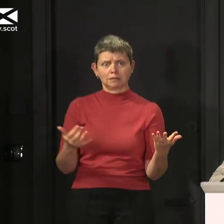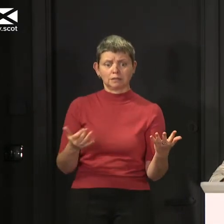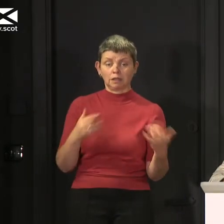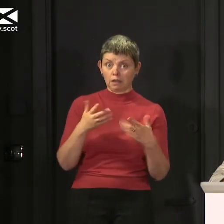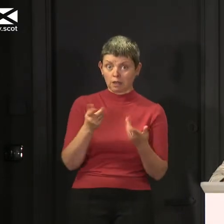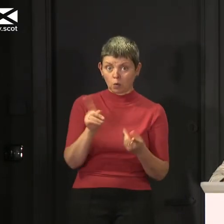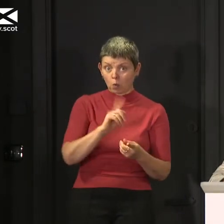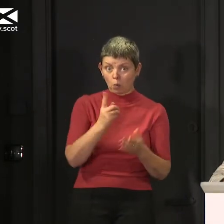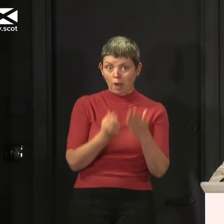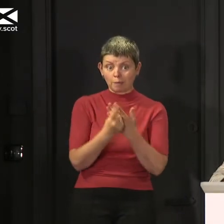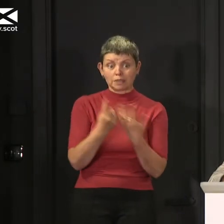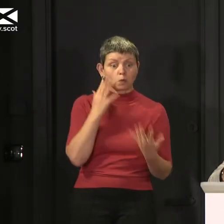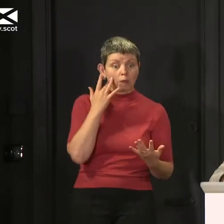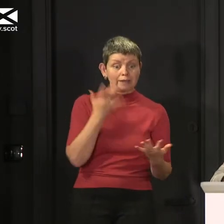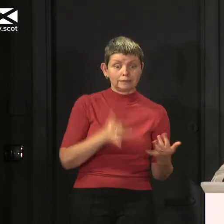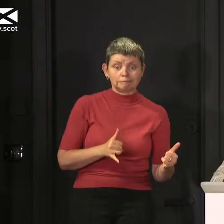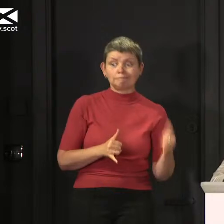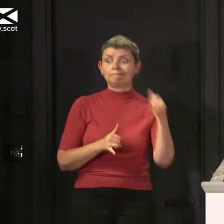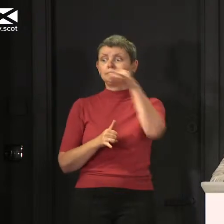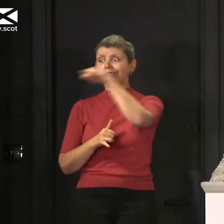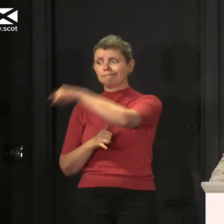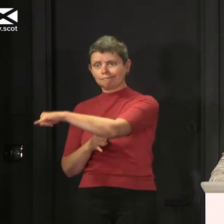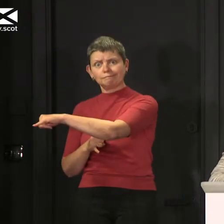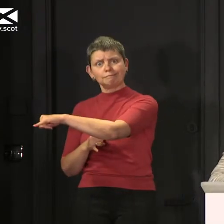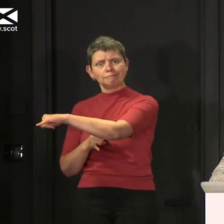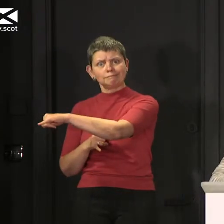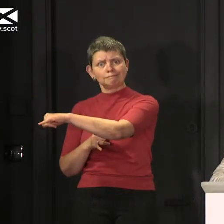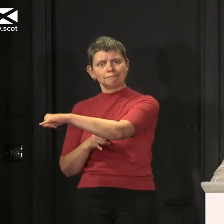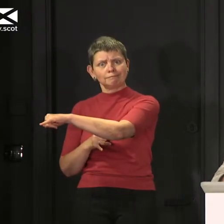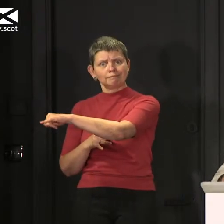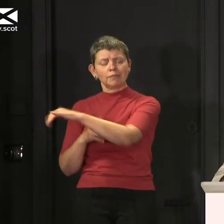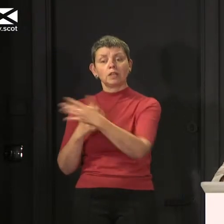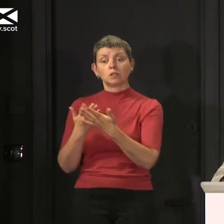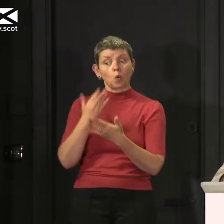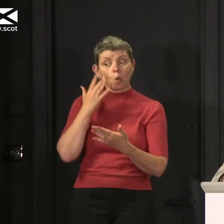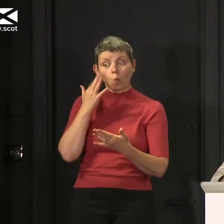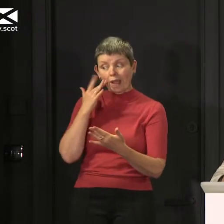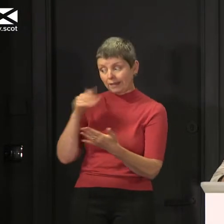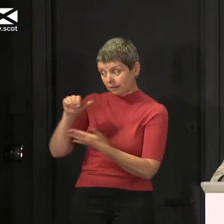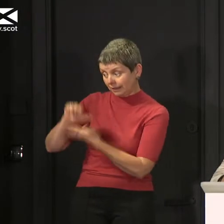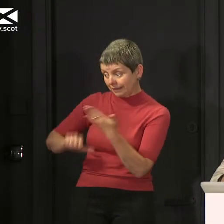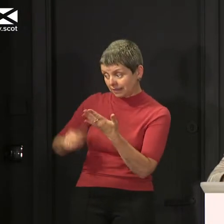had a chance to look at the list the UK Government have appeared to have settled on today, we'll